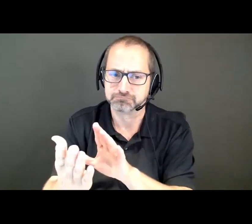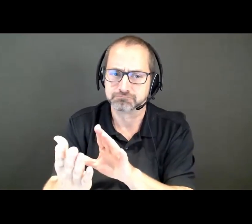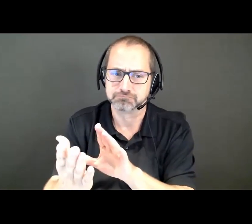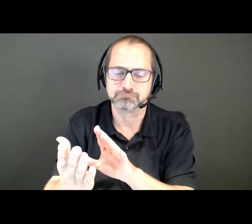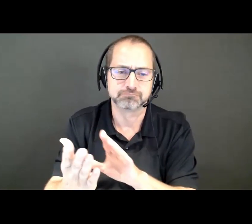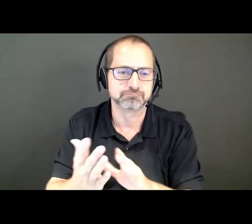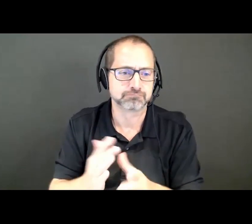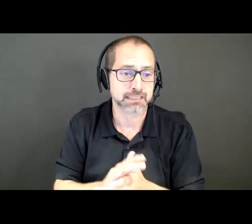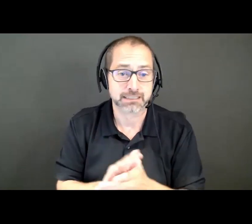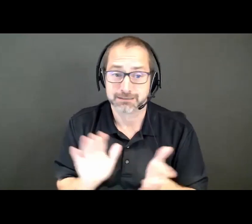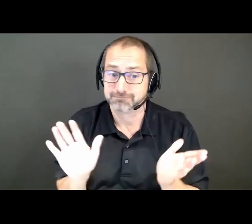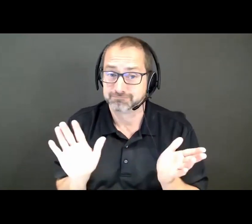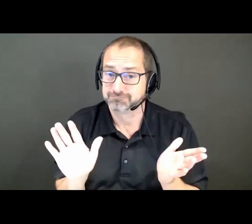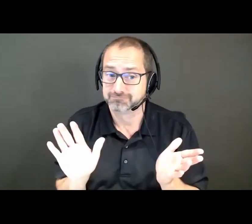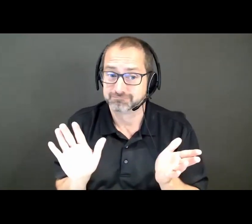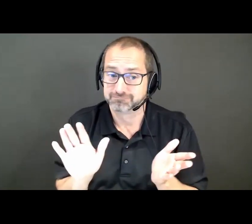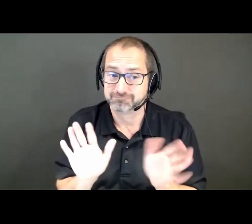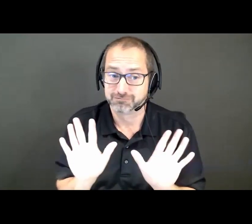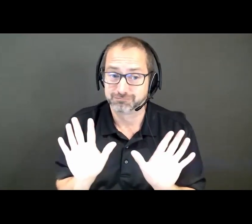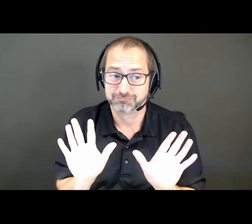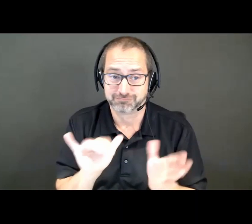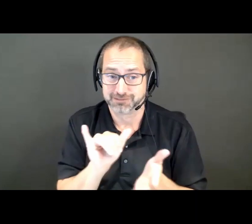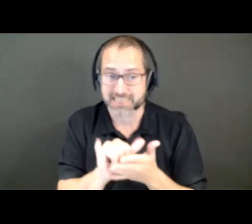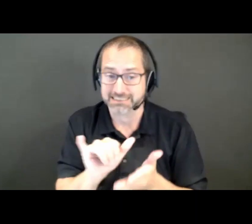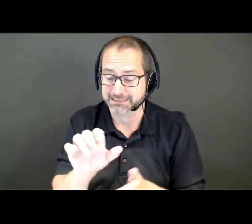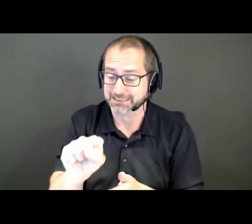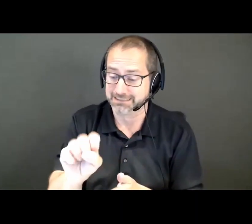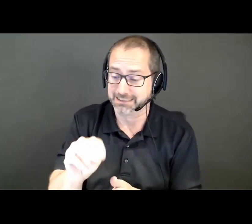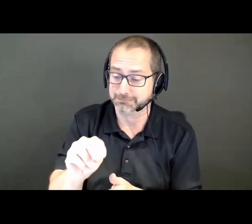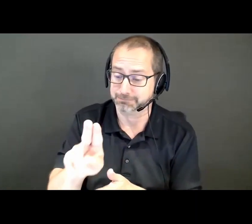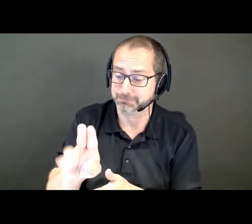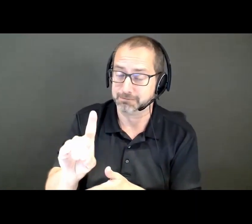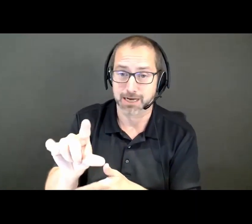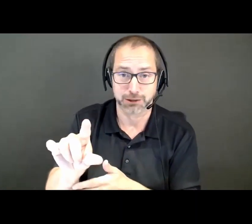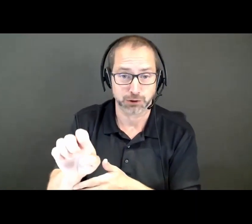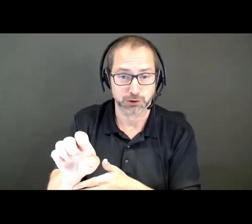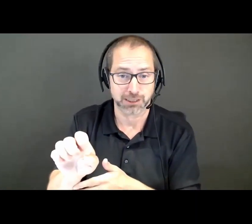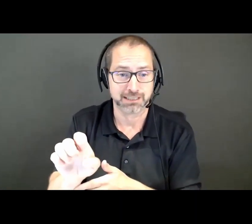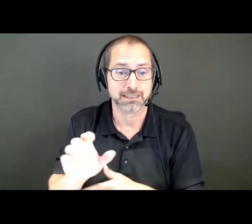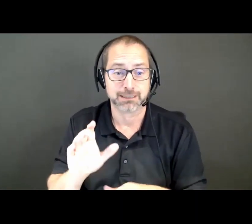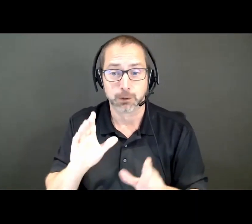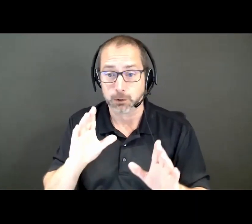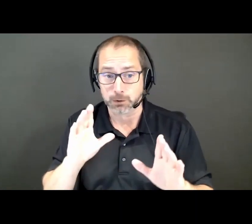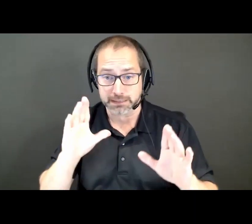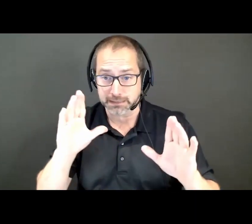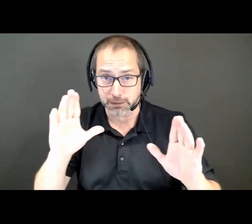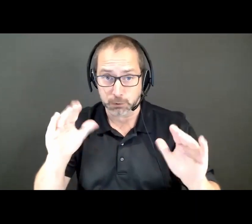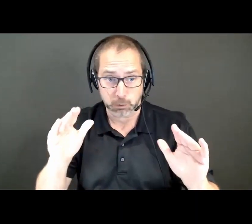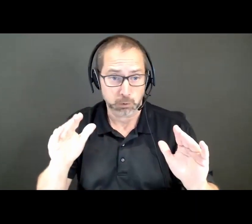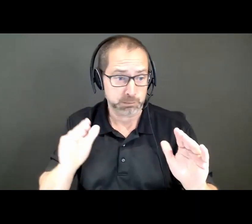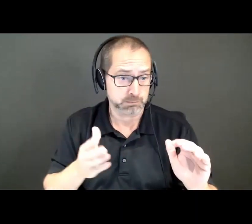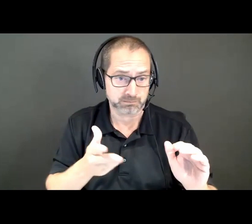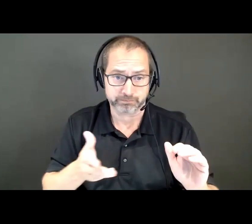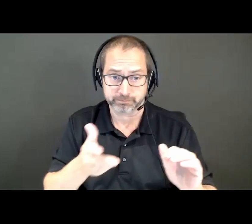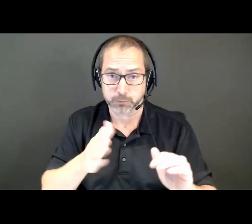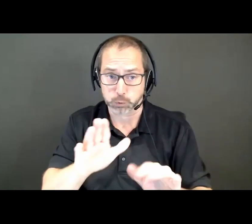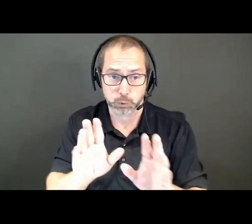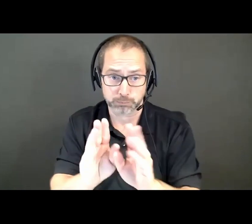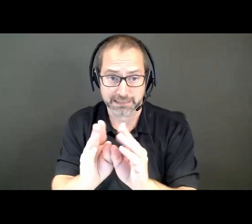how we do a smudge. And I hope that you all have a really enlightening session and have a good day